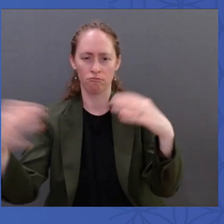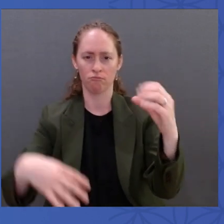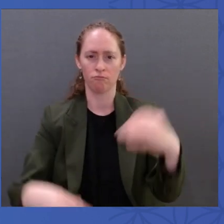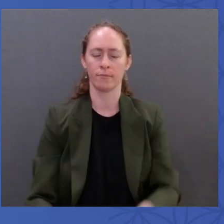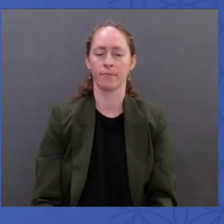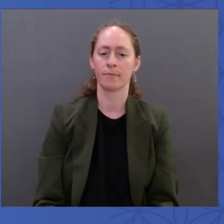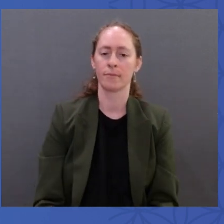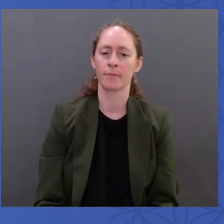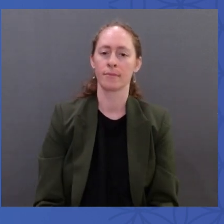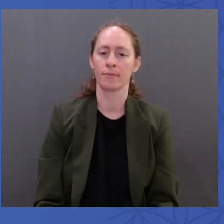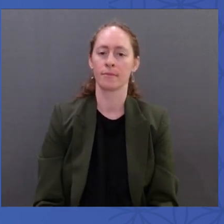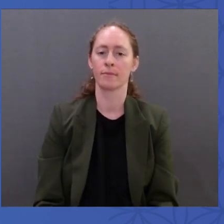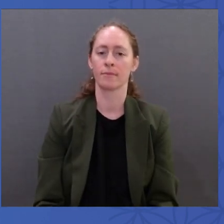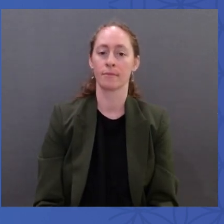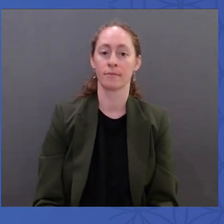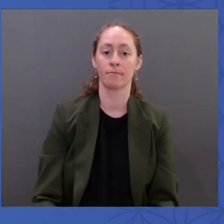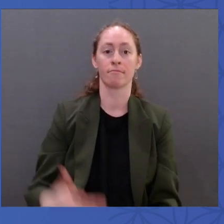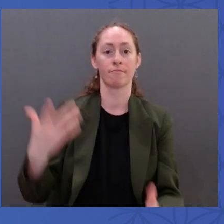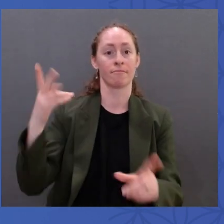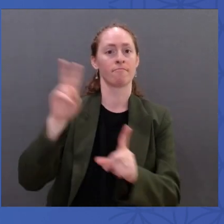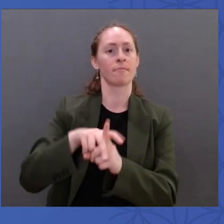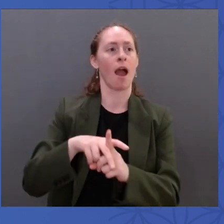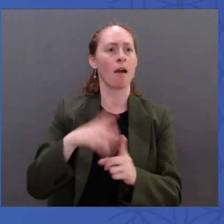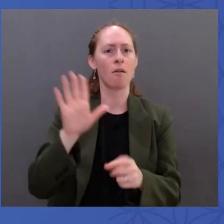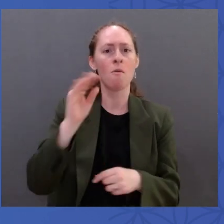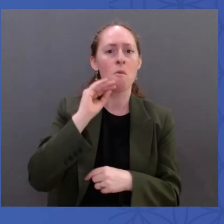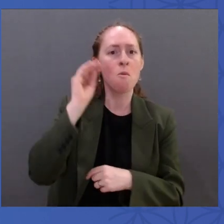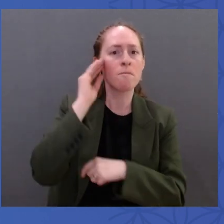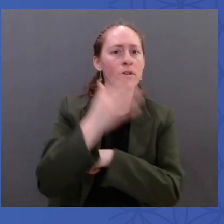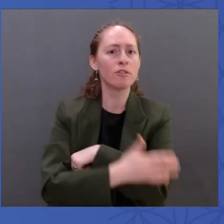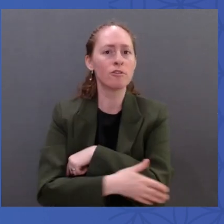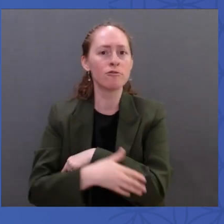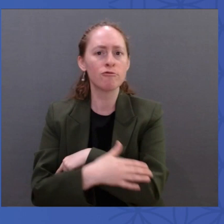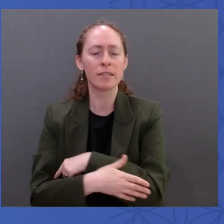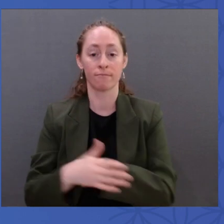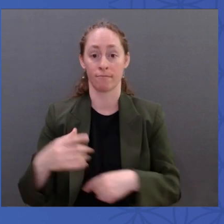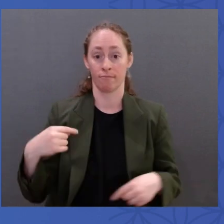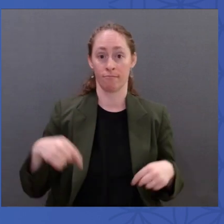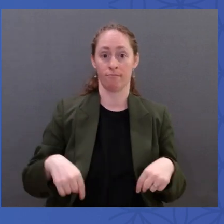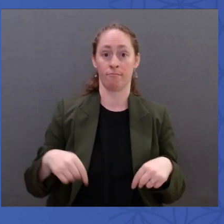It's where Australia's closest and most consequential partnerships are found.